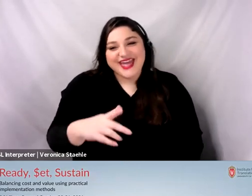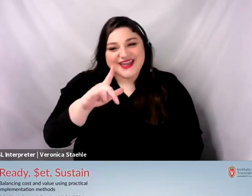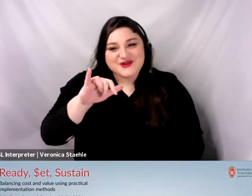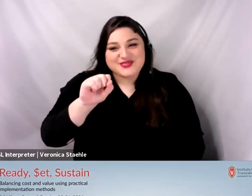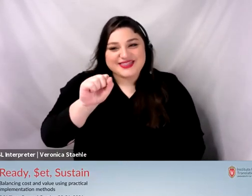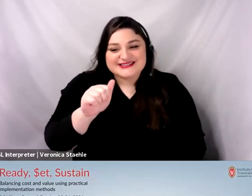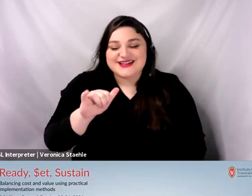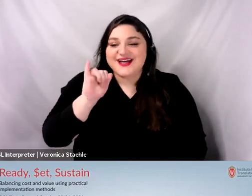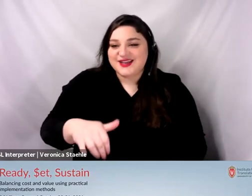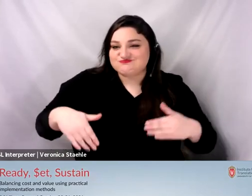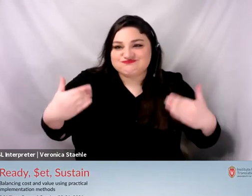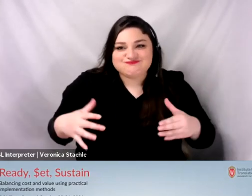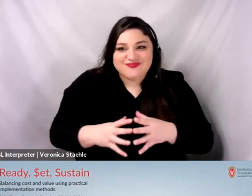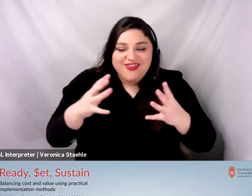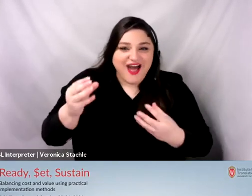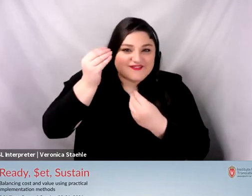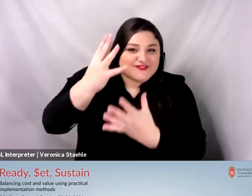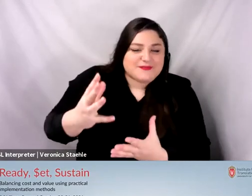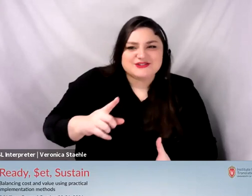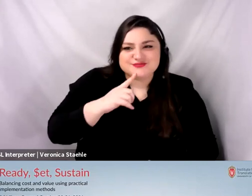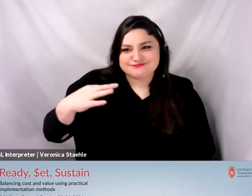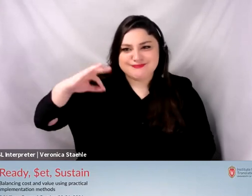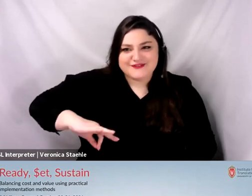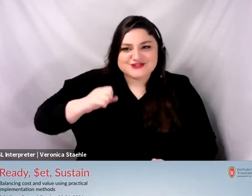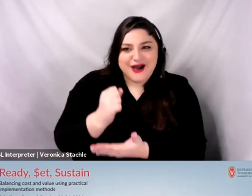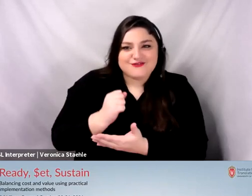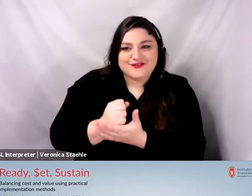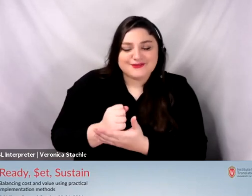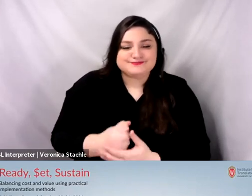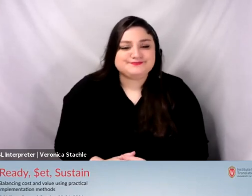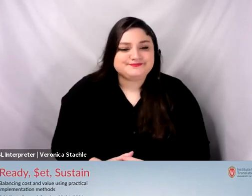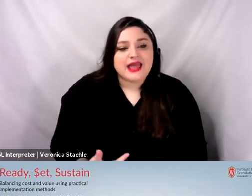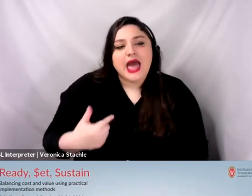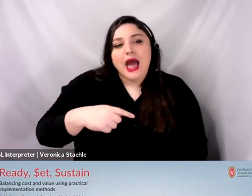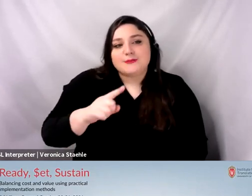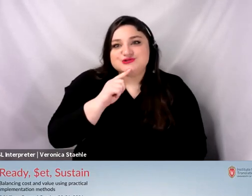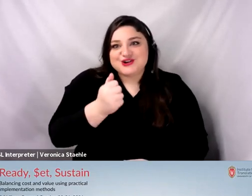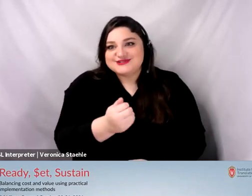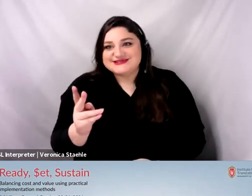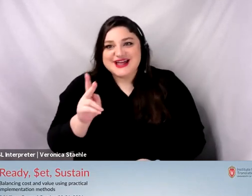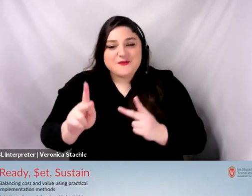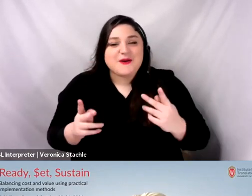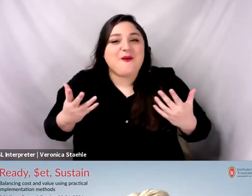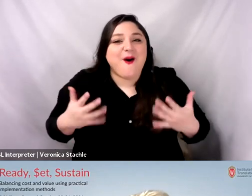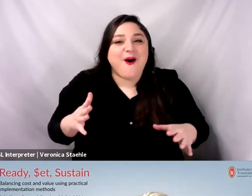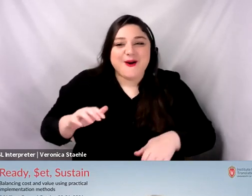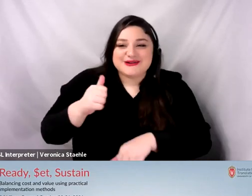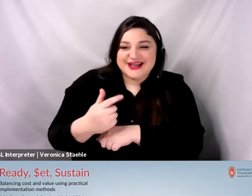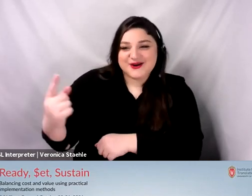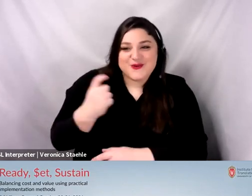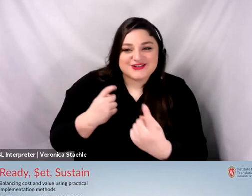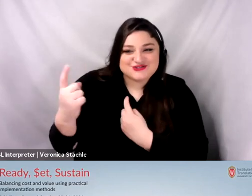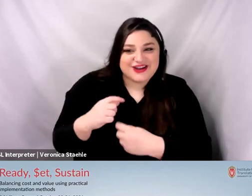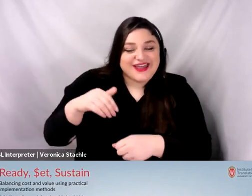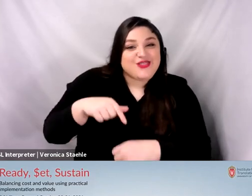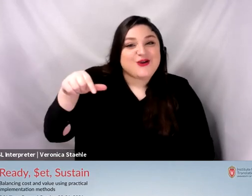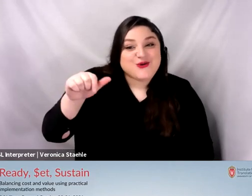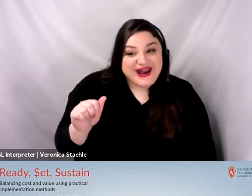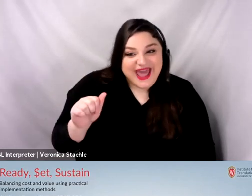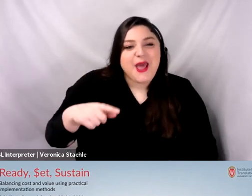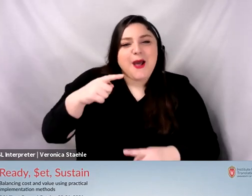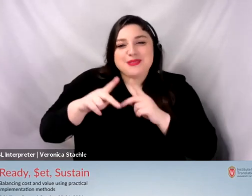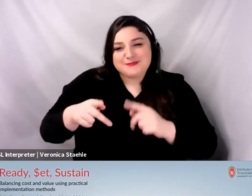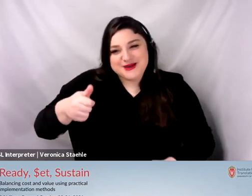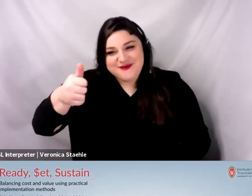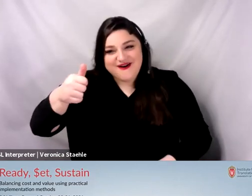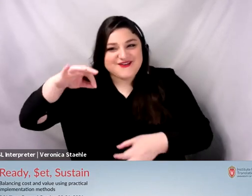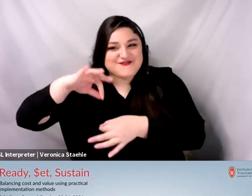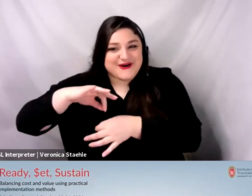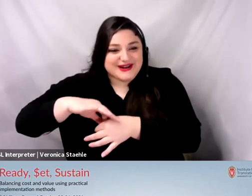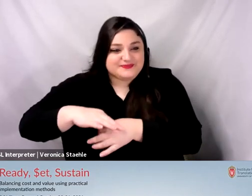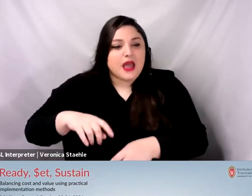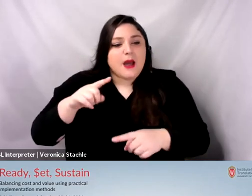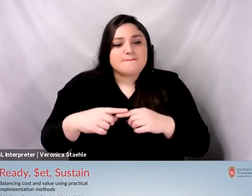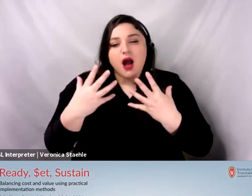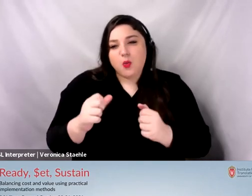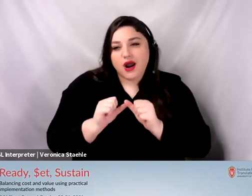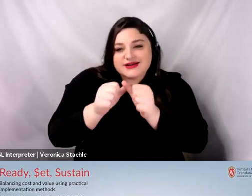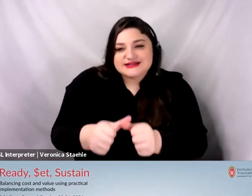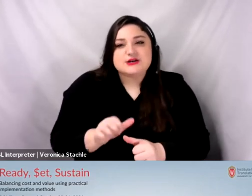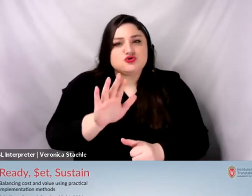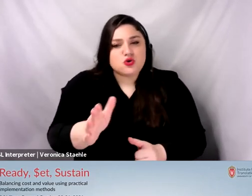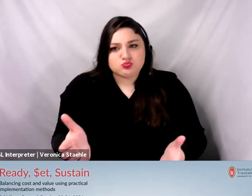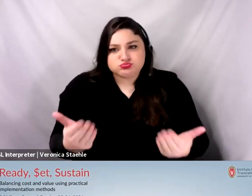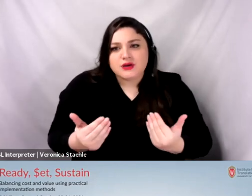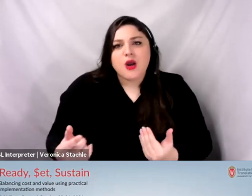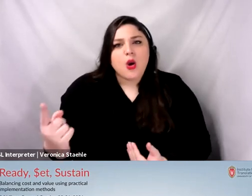Felice Resnik: very informative and very helpful and I know that several people have questions that they've already put in the Q amp a and have also uploaded, but I want to encourage everyone to continue adding in questions and uploading ones that are of interest to you.